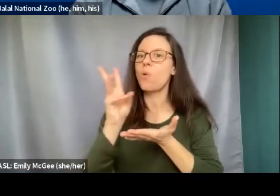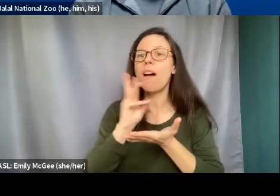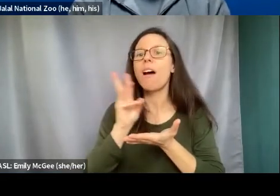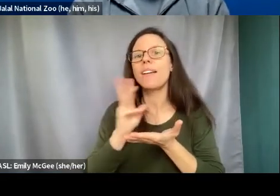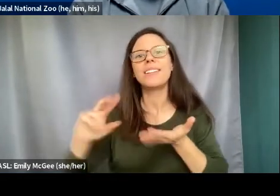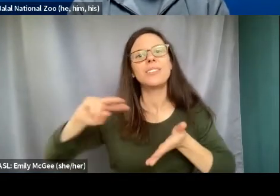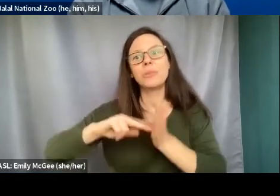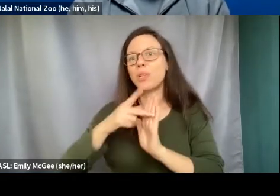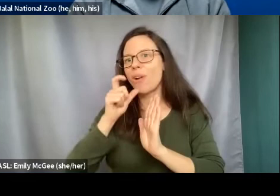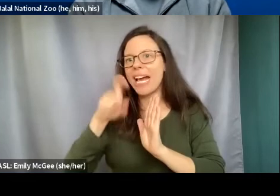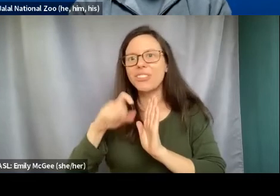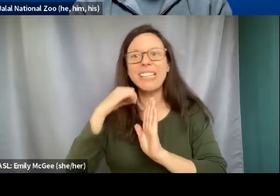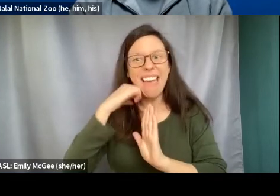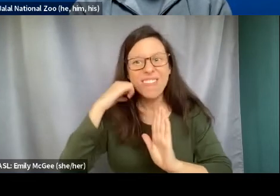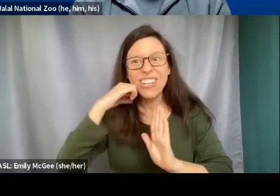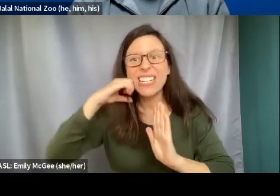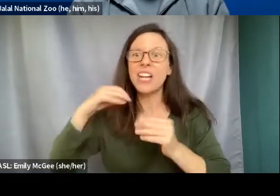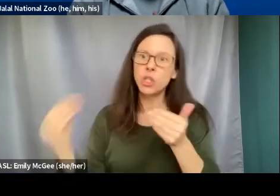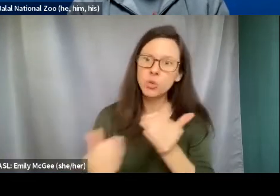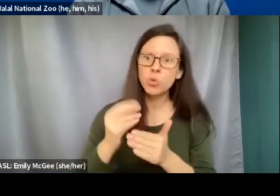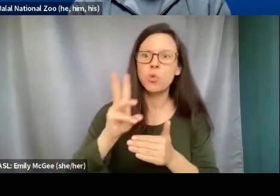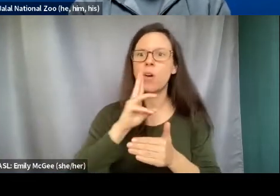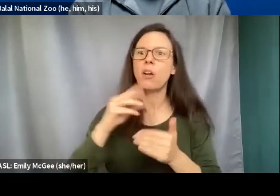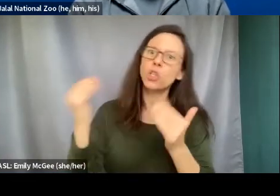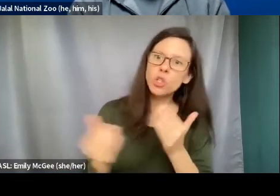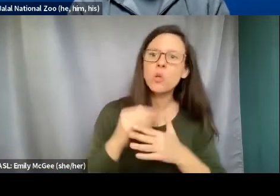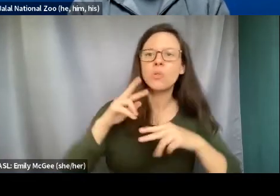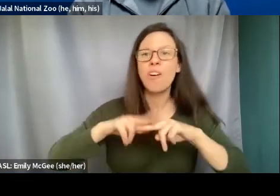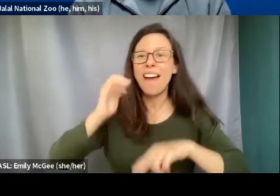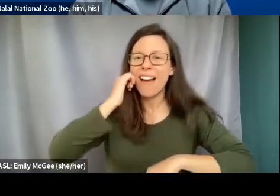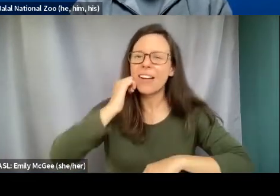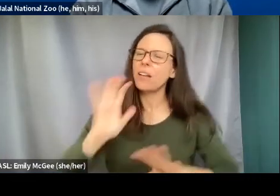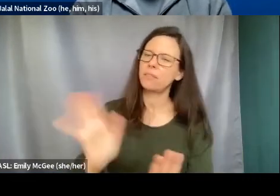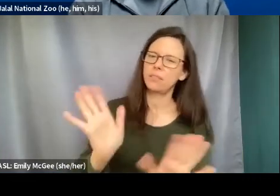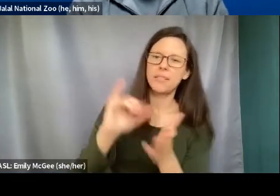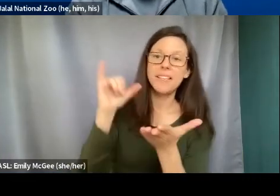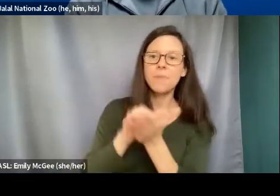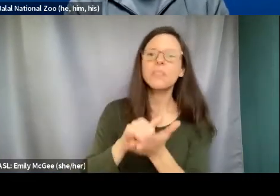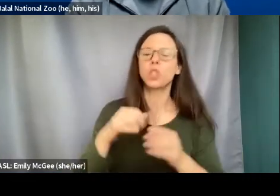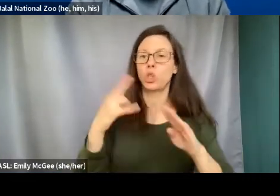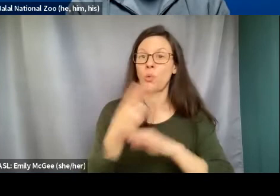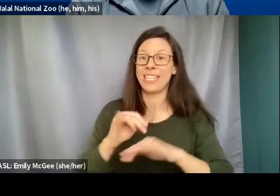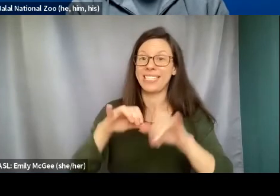we don't have to constantly, like you said, add two tons of salt every single day. That's great.